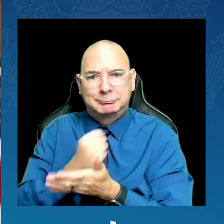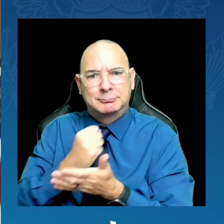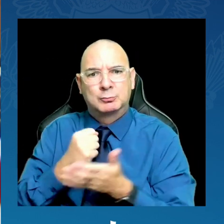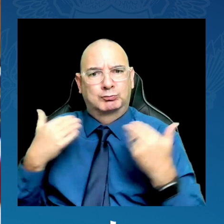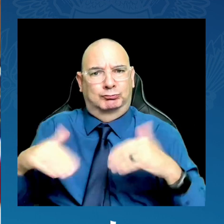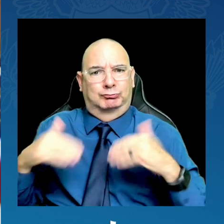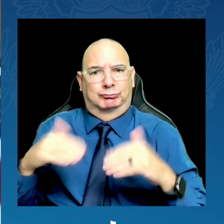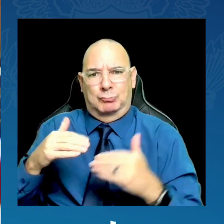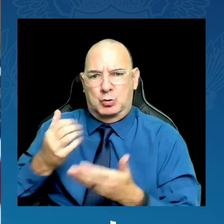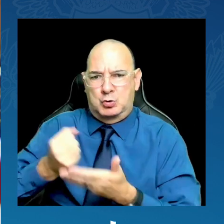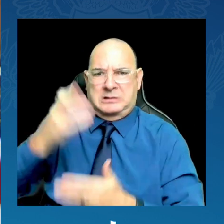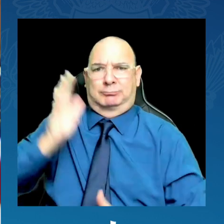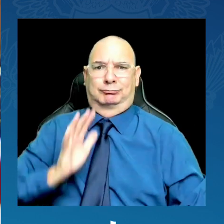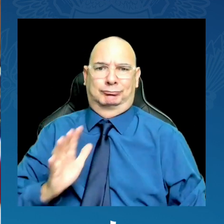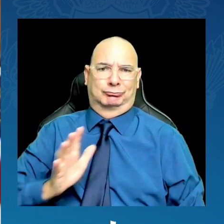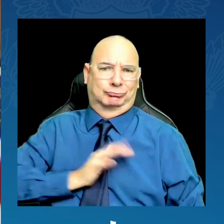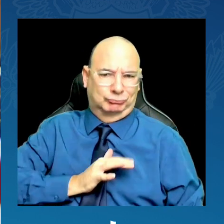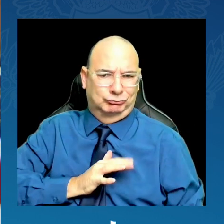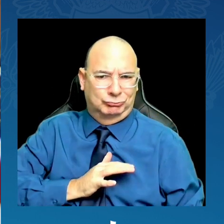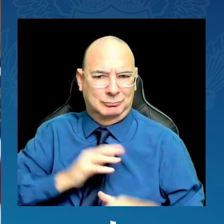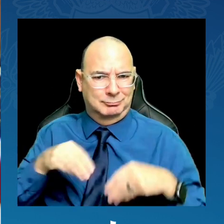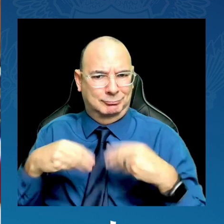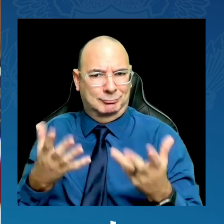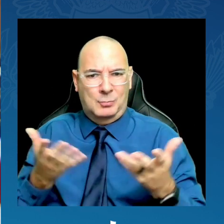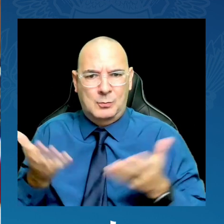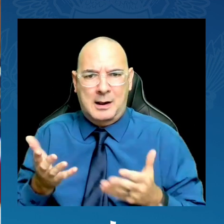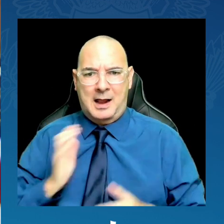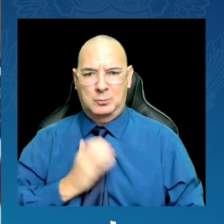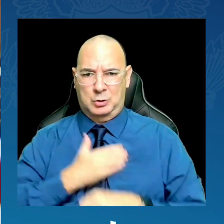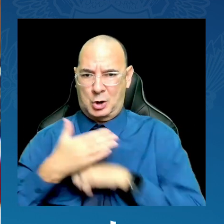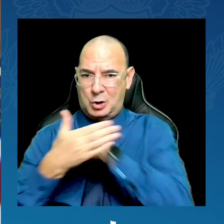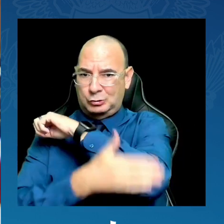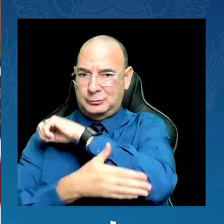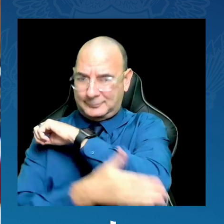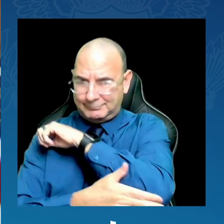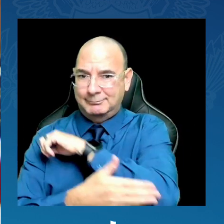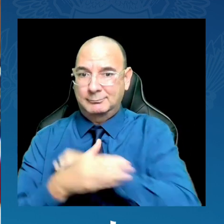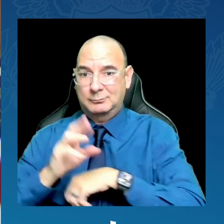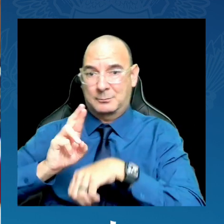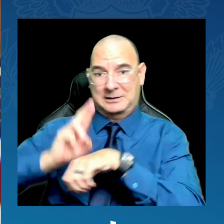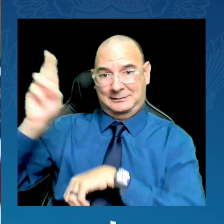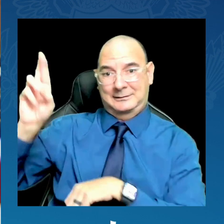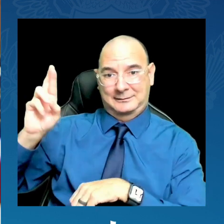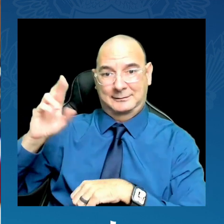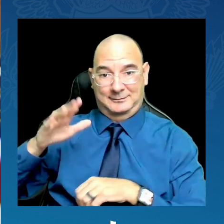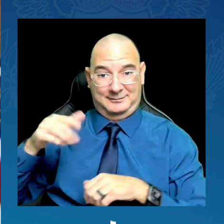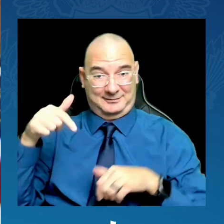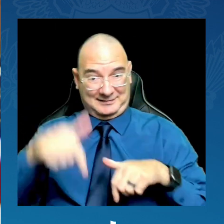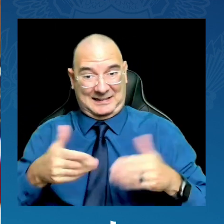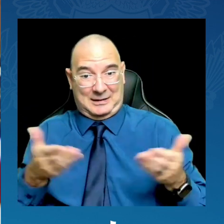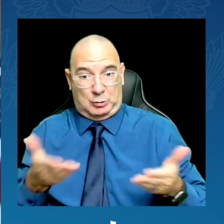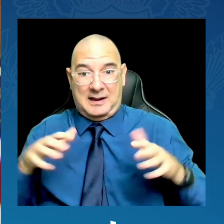presented by our nation's space activities. I'd like to thank Vice President Harris